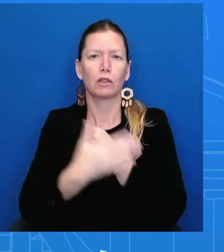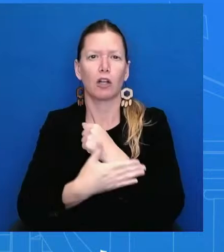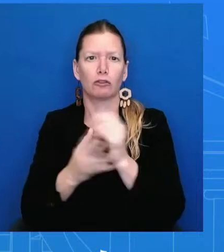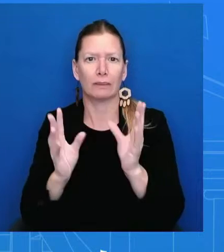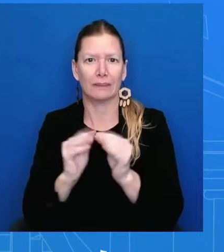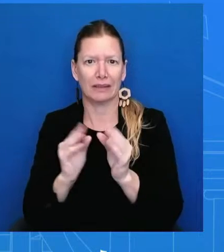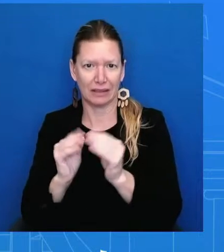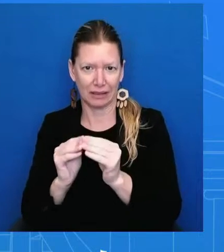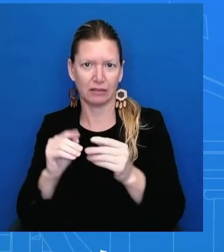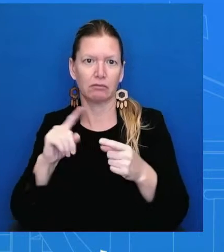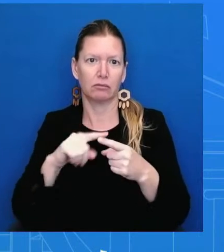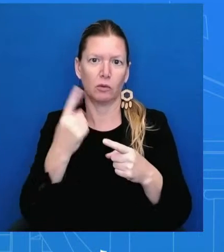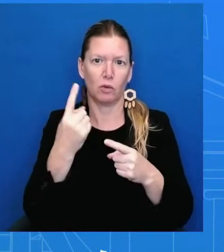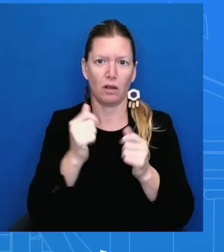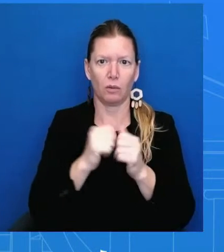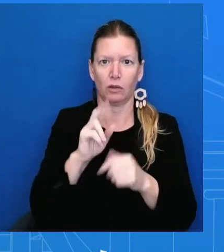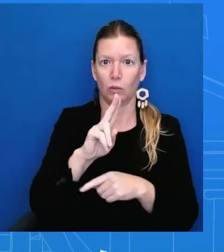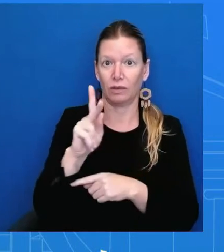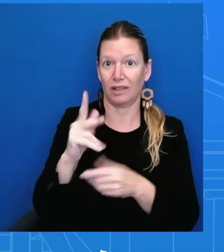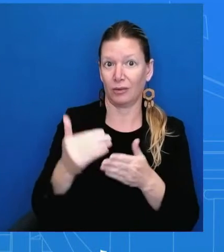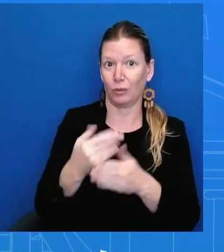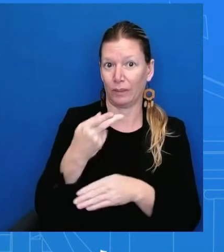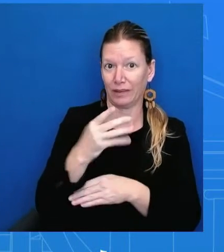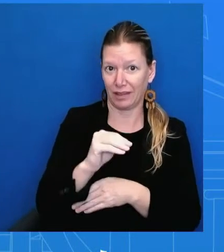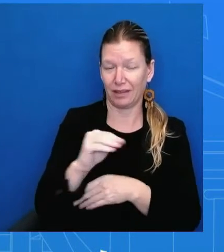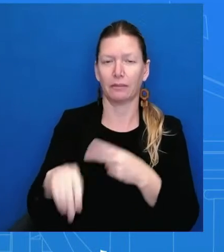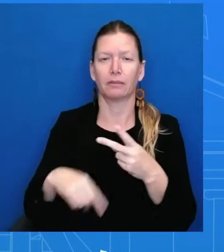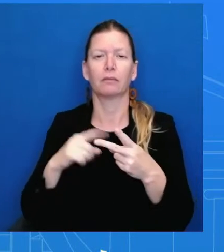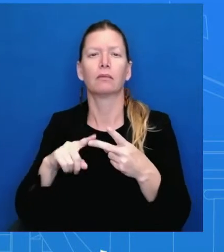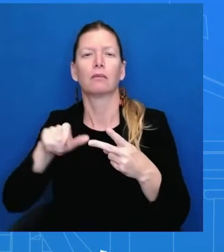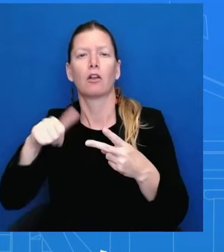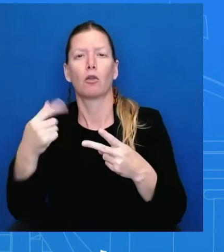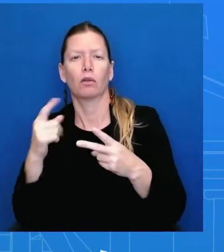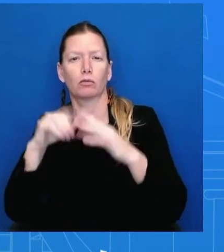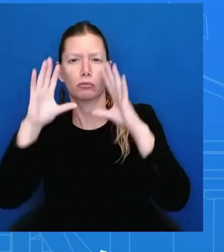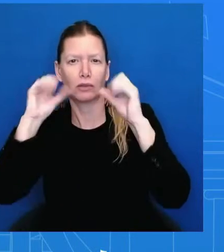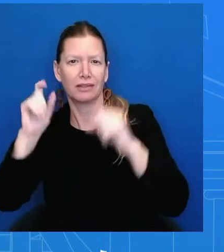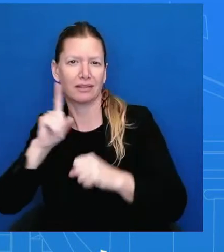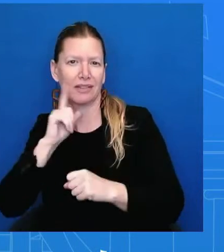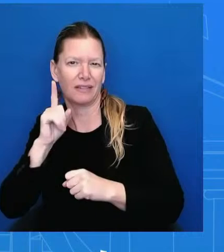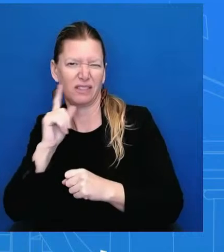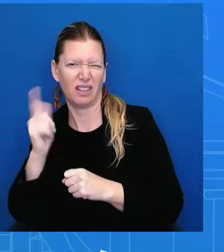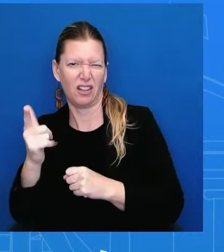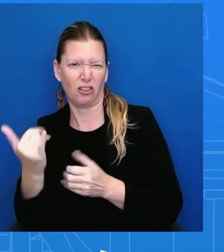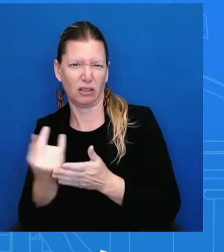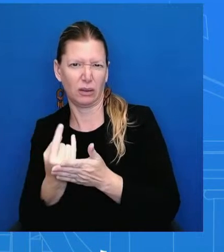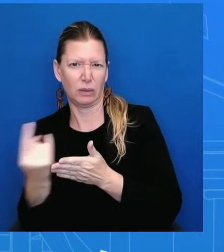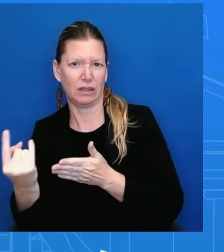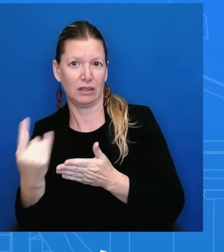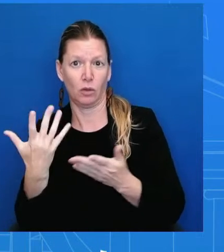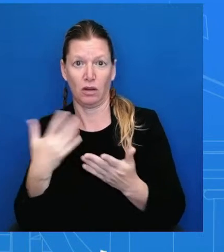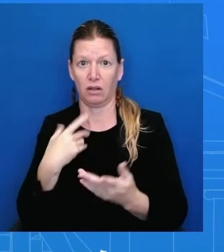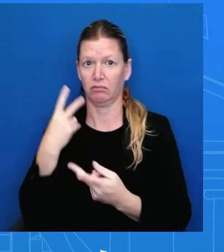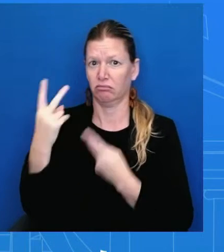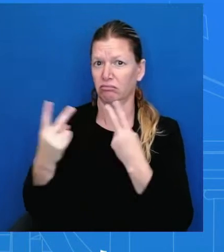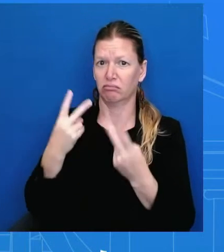is the normal amount of preparatory work that he does before a major international conference and no different than how he prepared for the G7